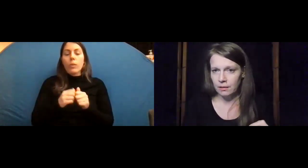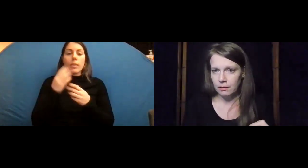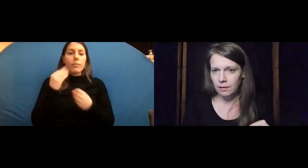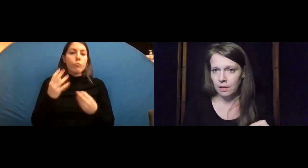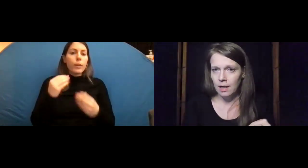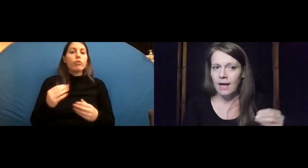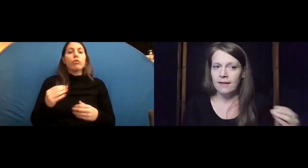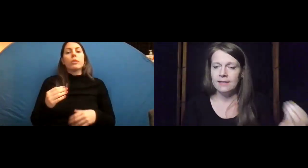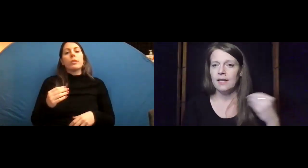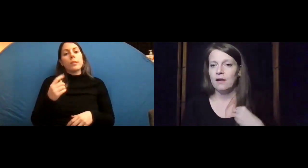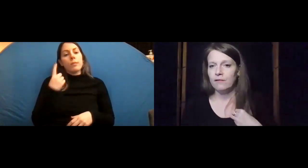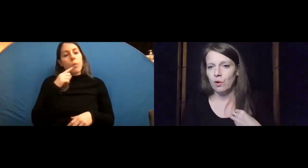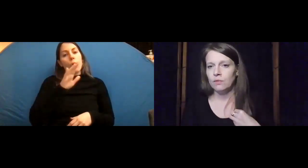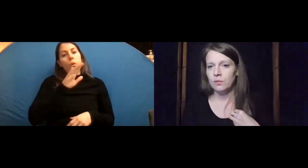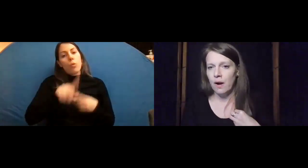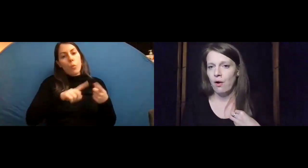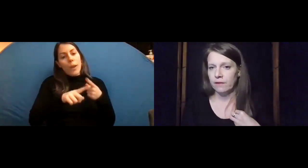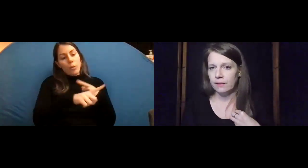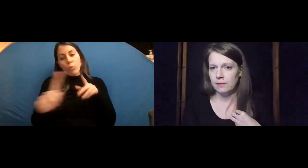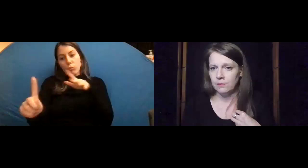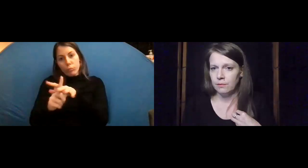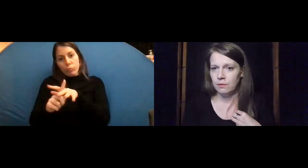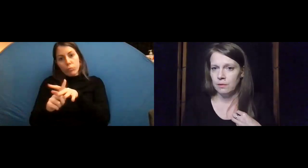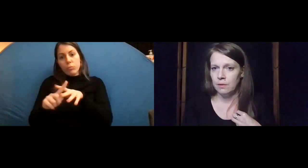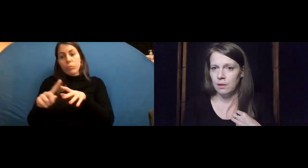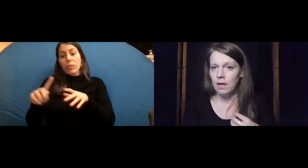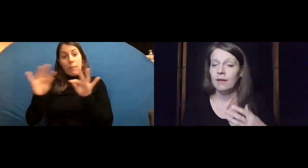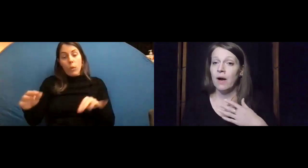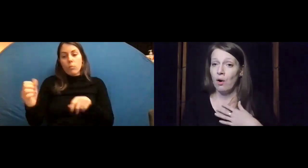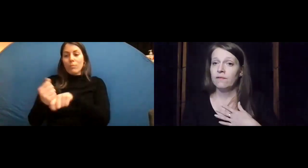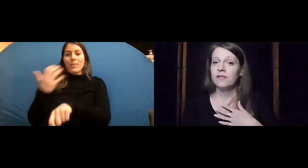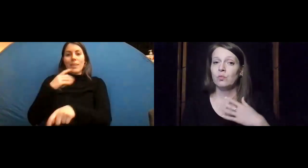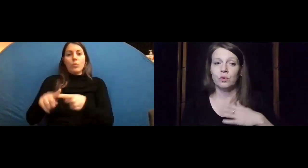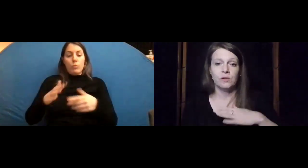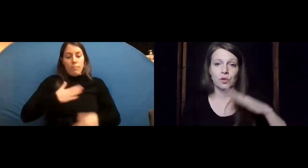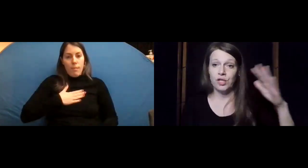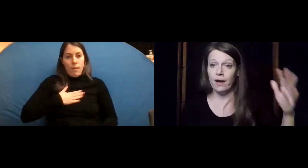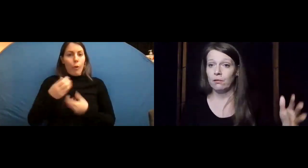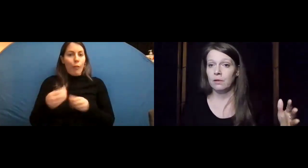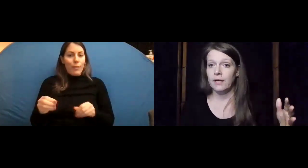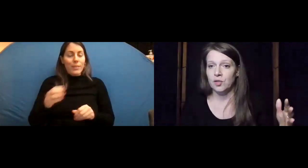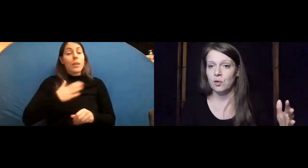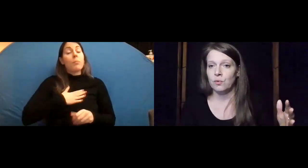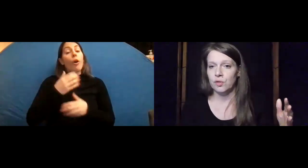out a form with all of your court appearance information on it, and they'd send that form to